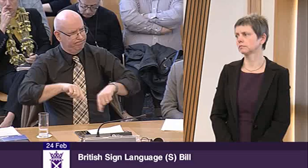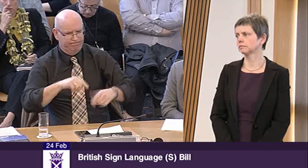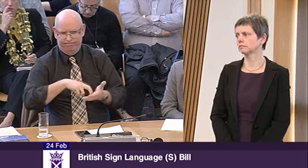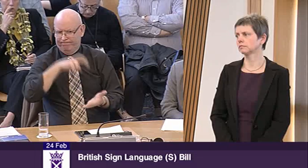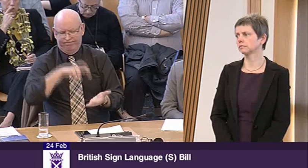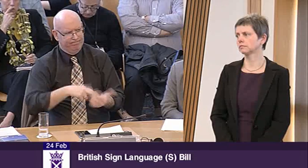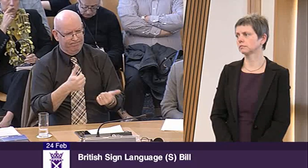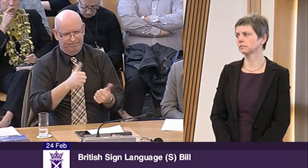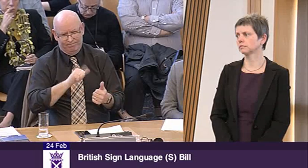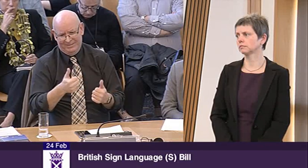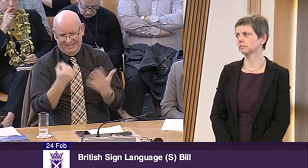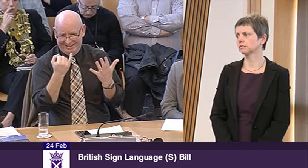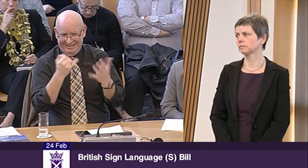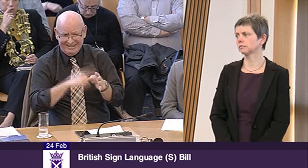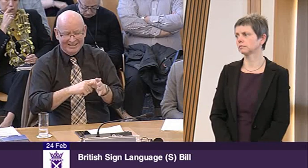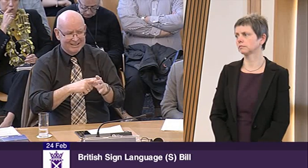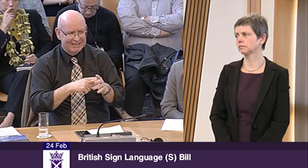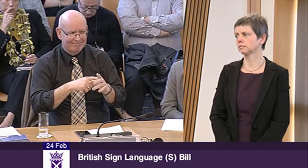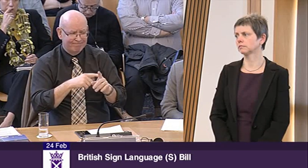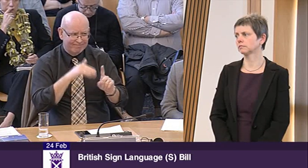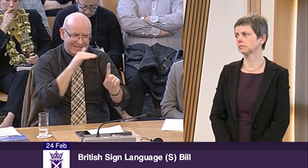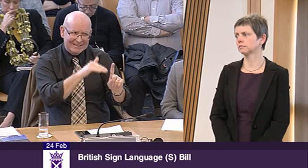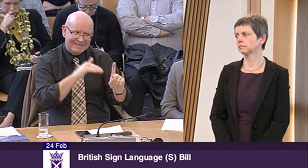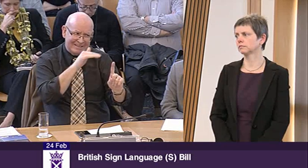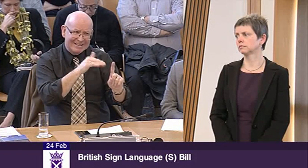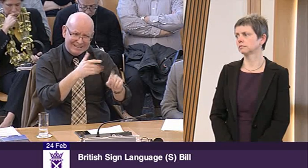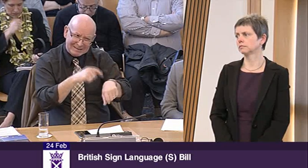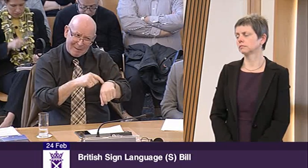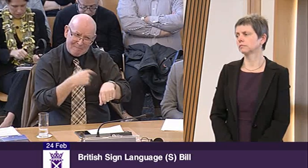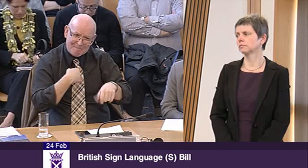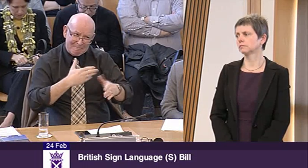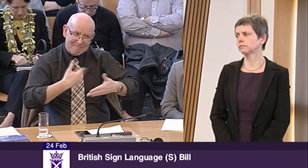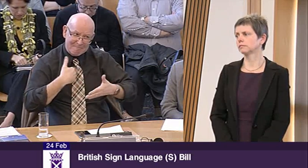BSL in legislation at that time. It recognised BSL, which we were delighted about at the